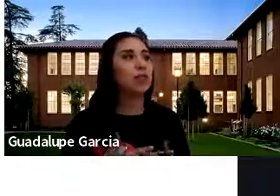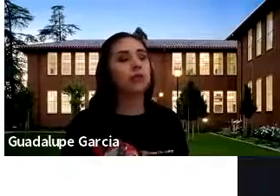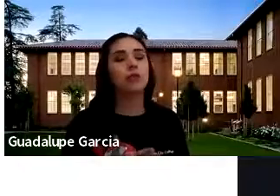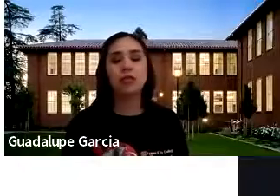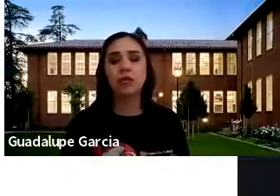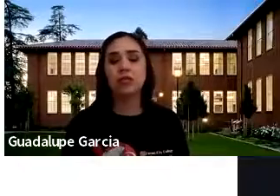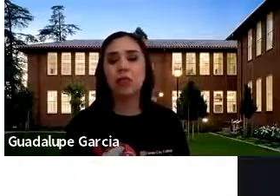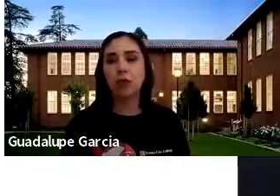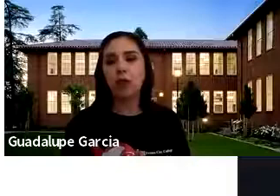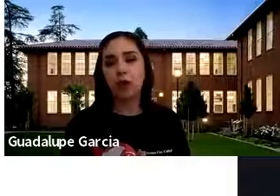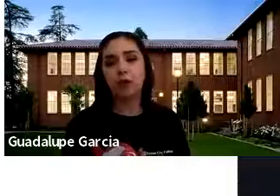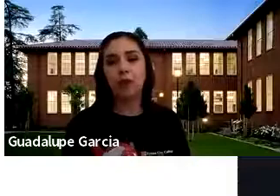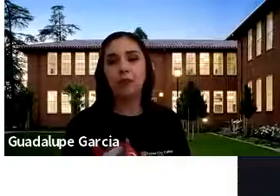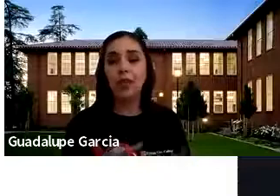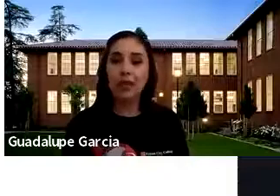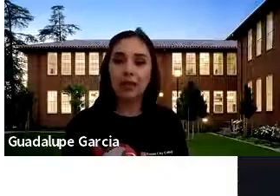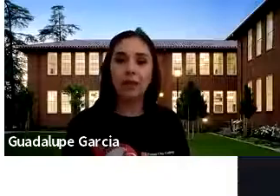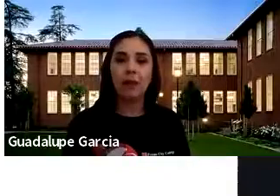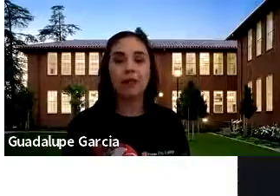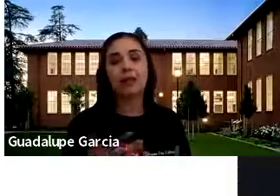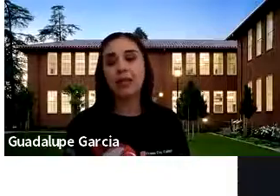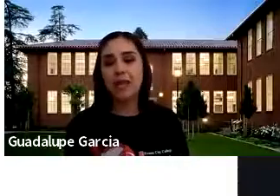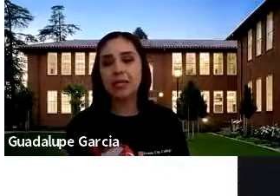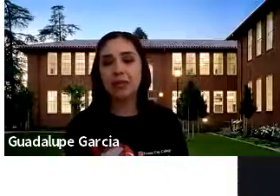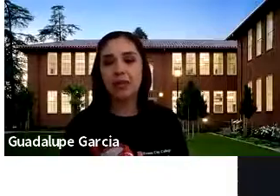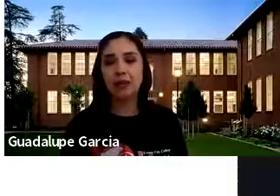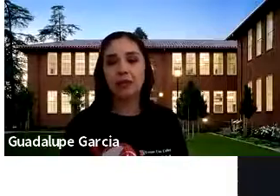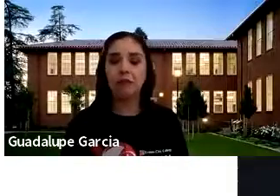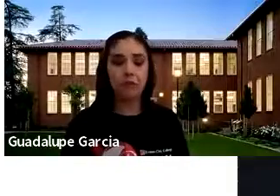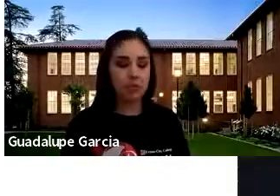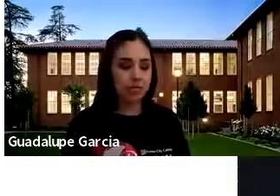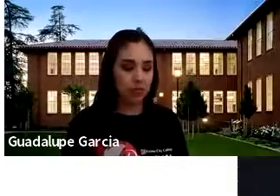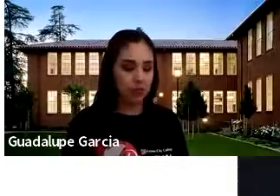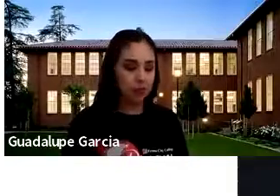these are the students that we work on daily on a daily basis at the Dream Center.